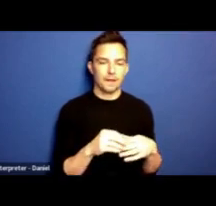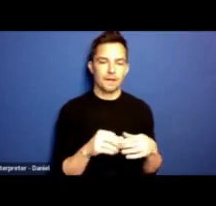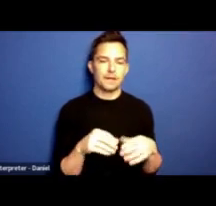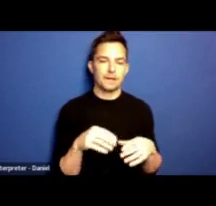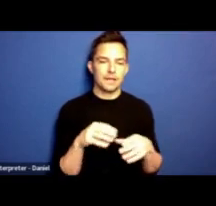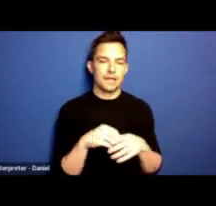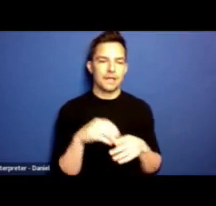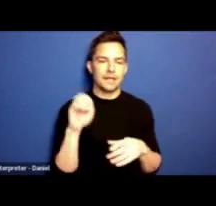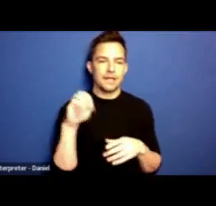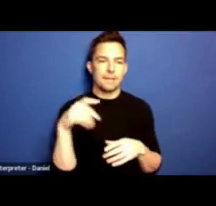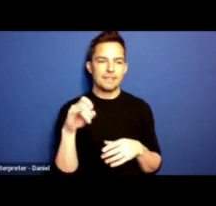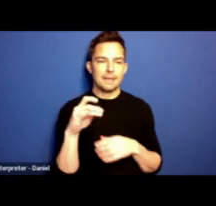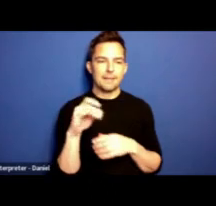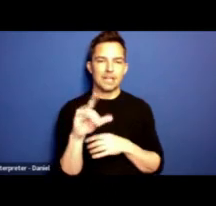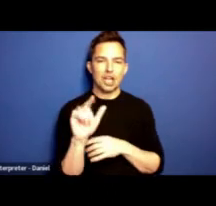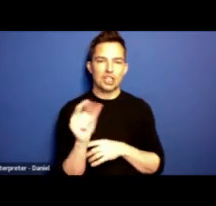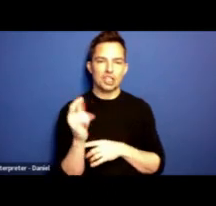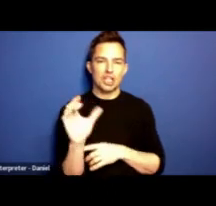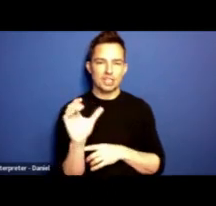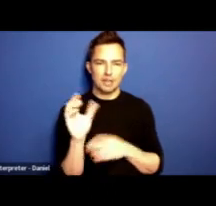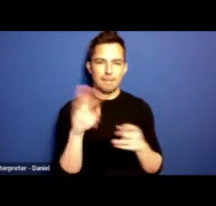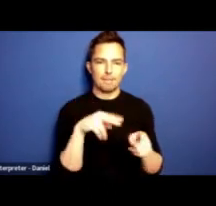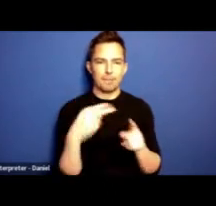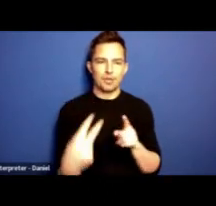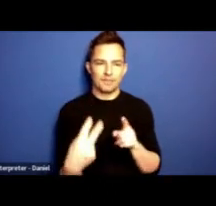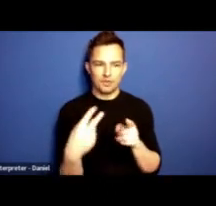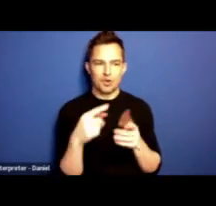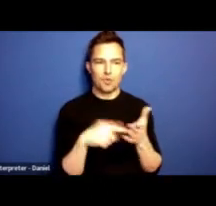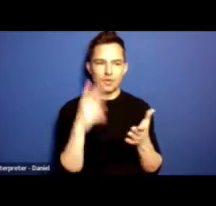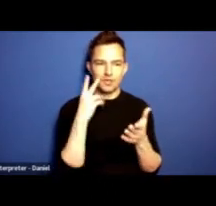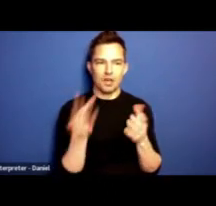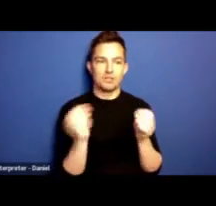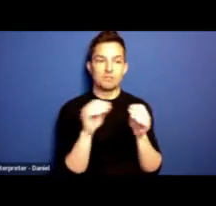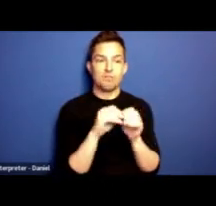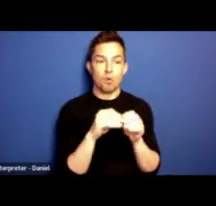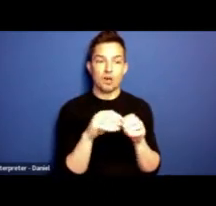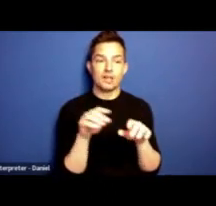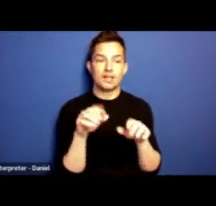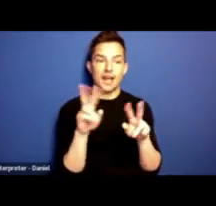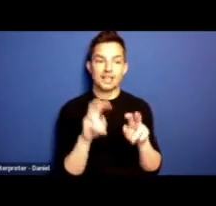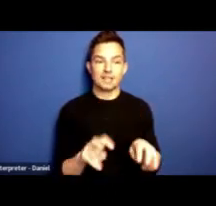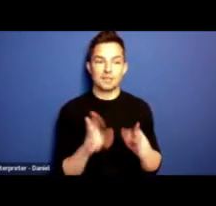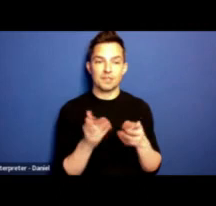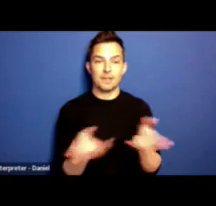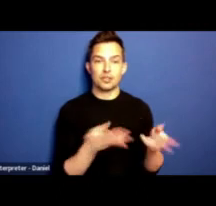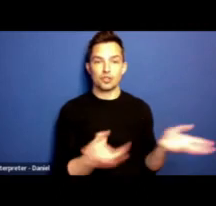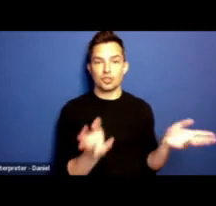point of view, not good was that what we saw is as more assessments were administered, the the number of people